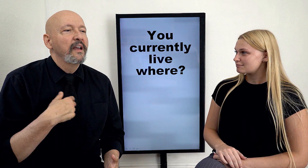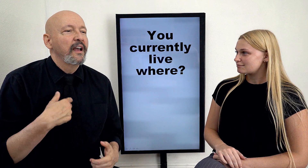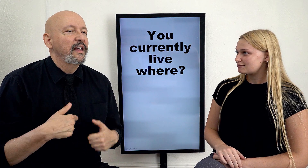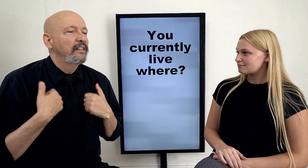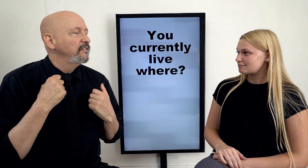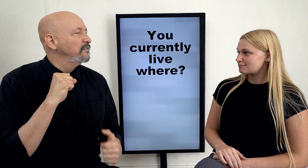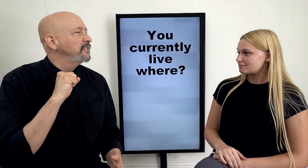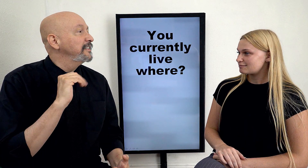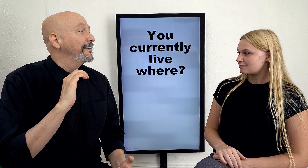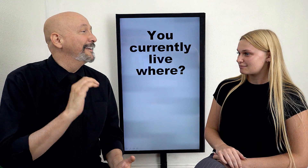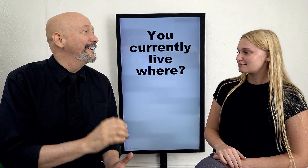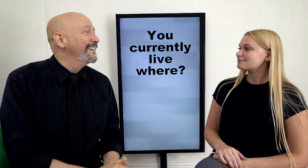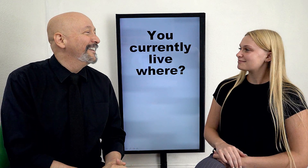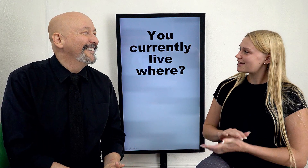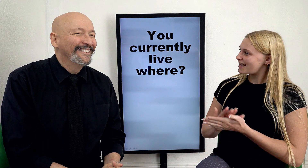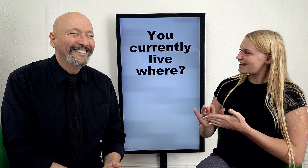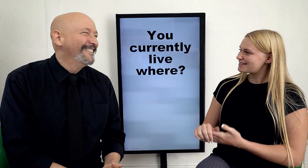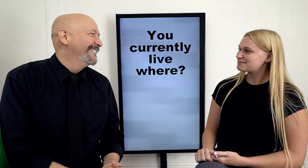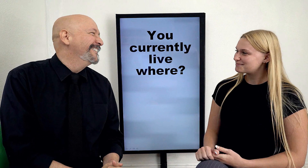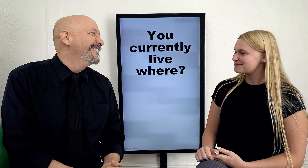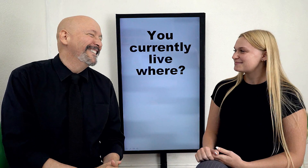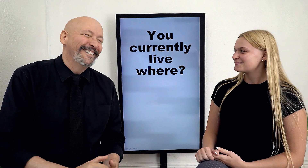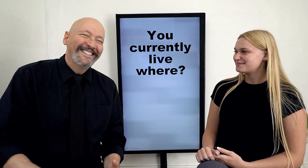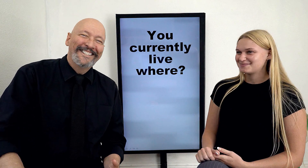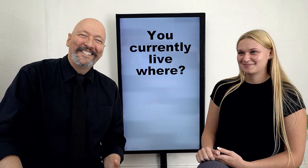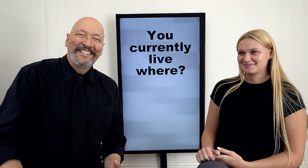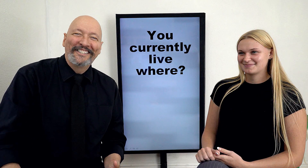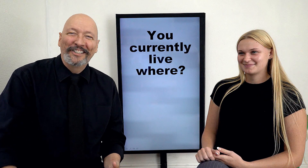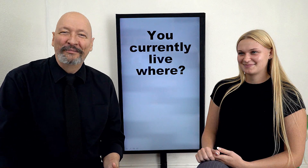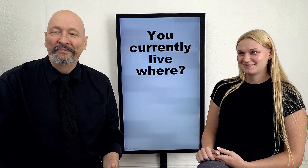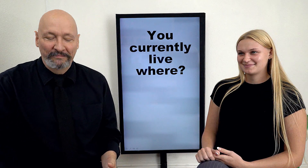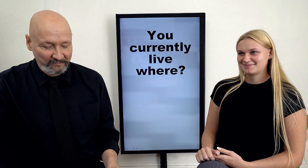You live where? I live in Sacramento. Nice.